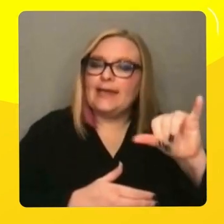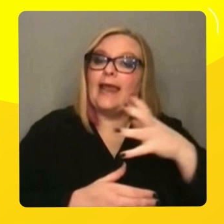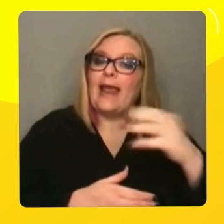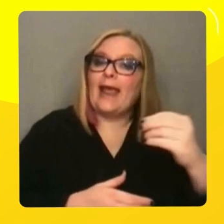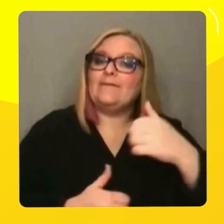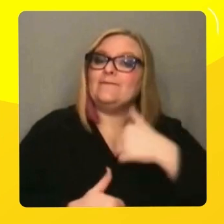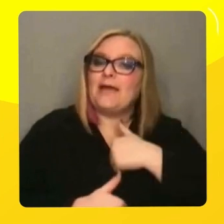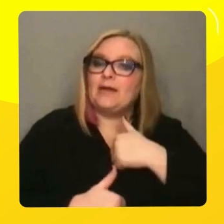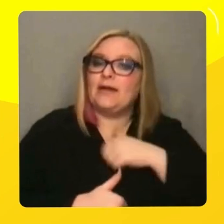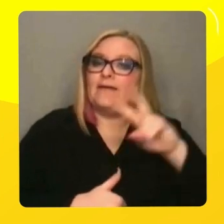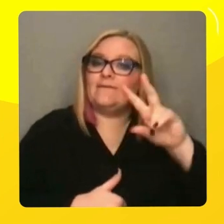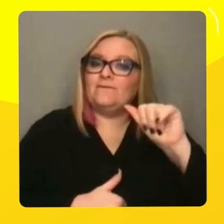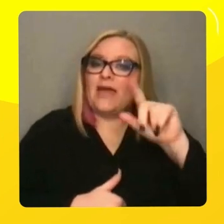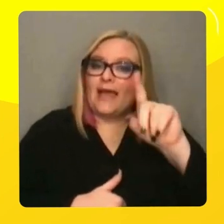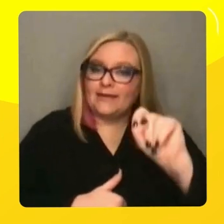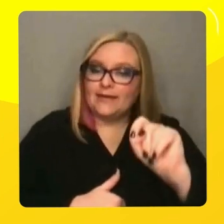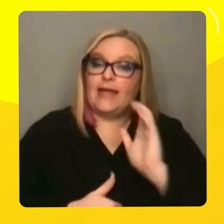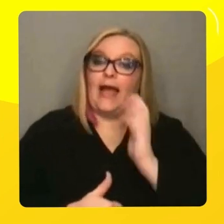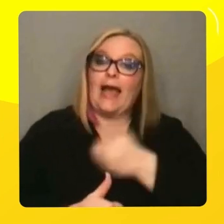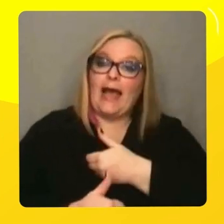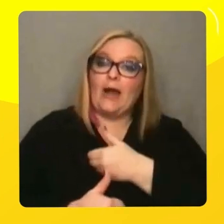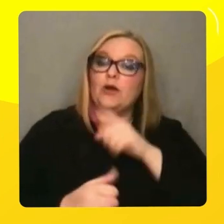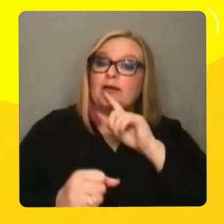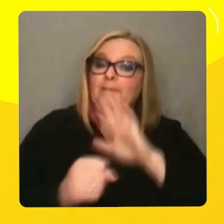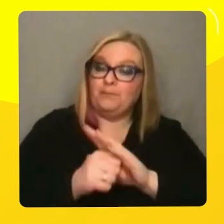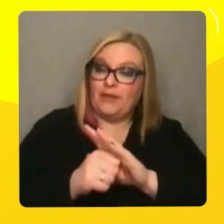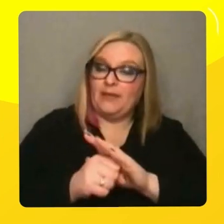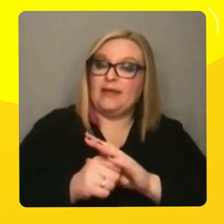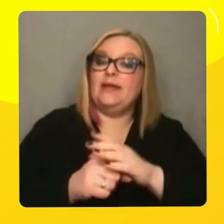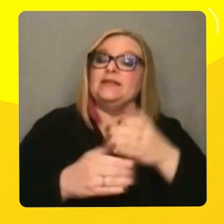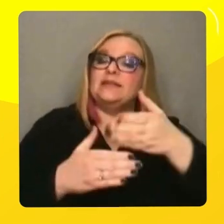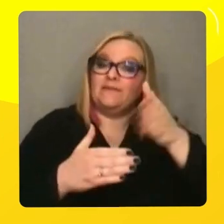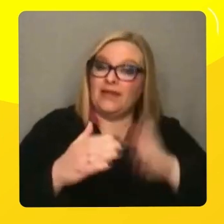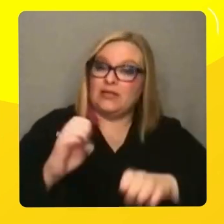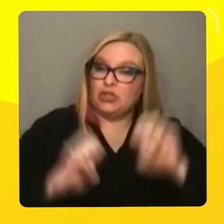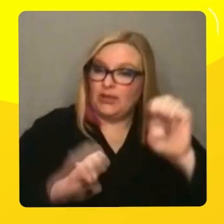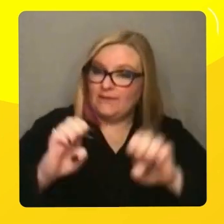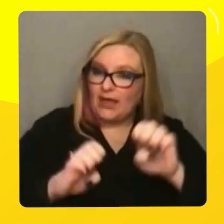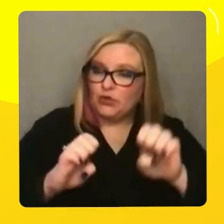Our commitment is to complete this evaluation at least once a year.